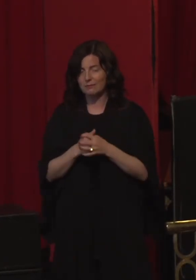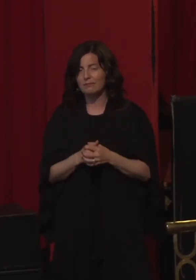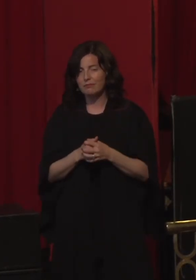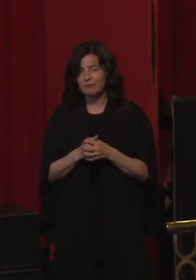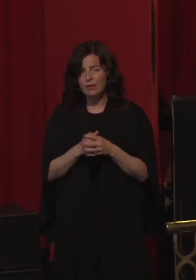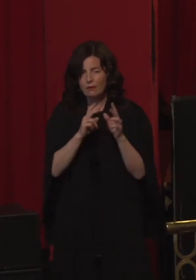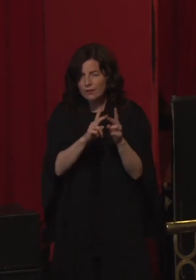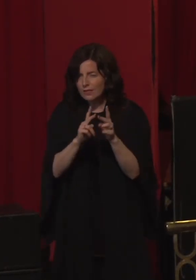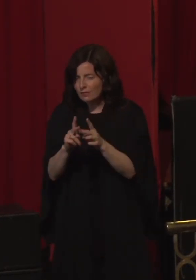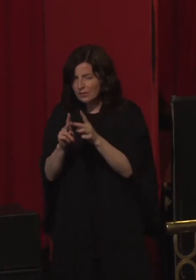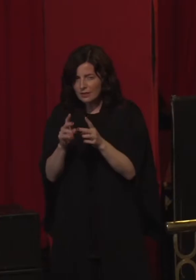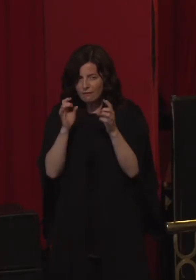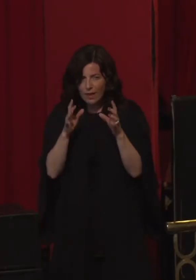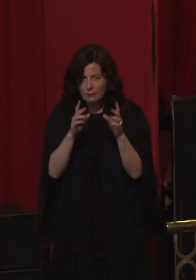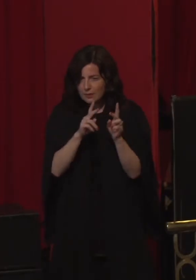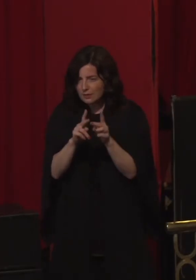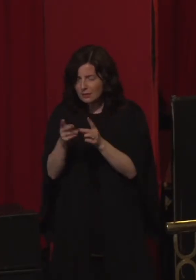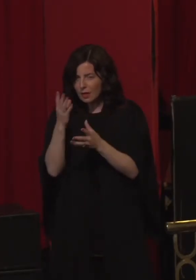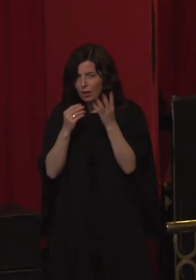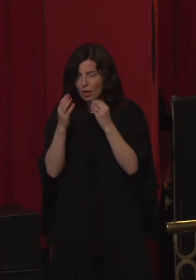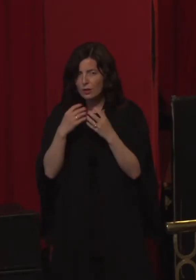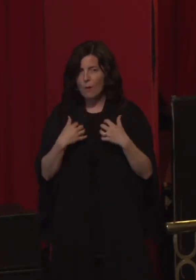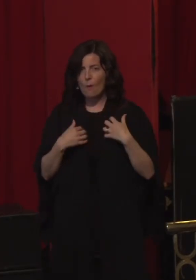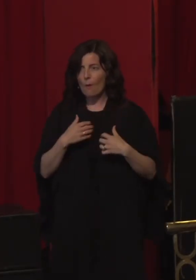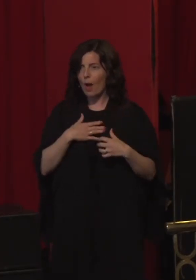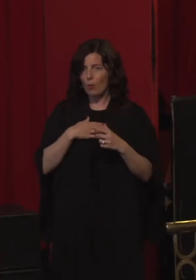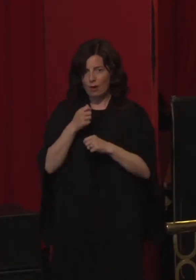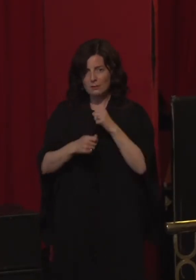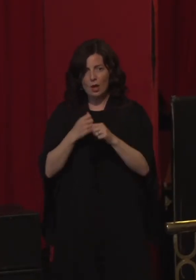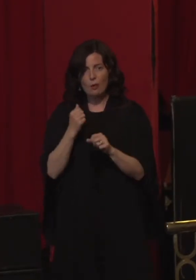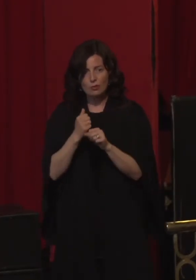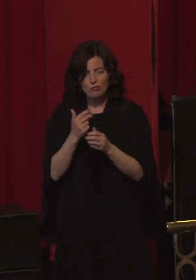studios made me really excited about becoming a graphic designer and working at the studio